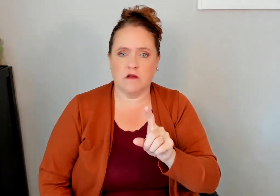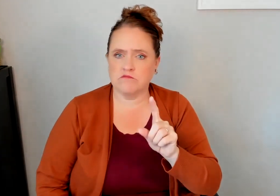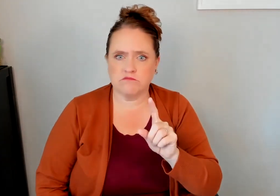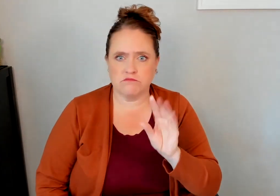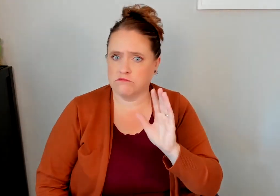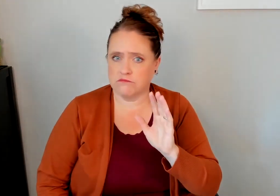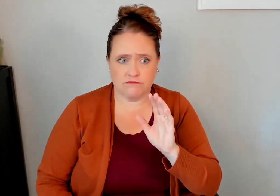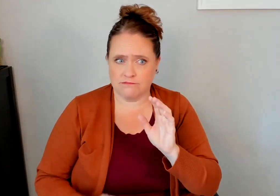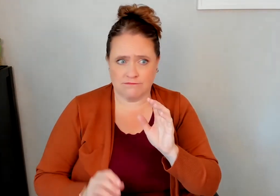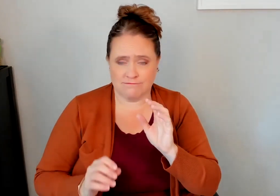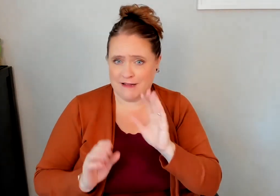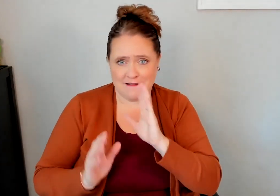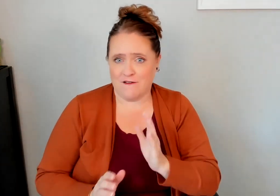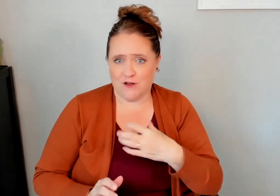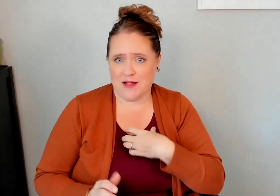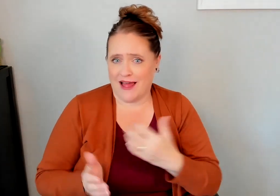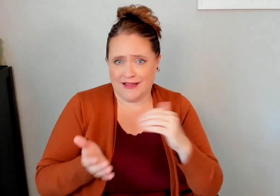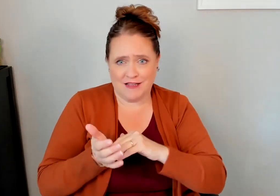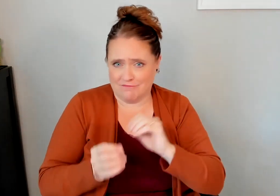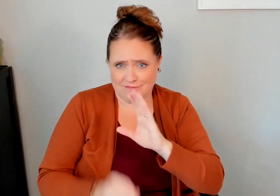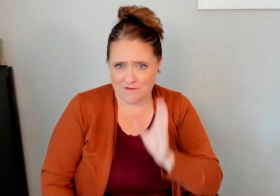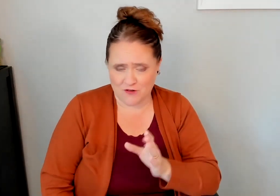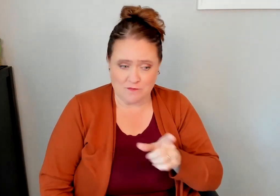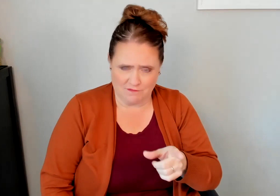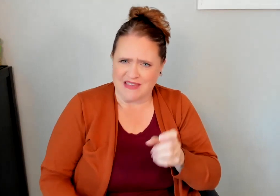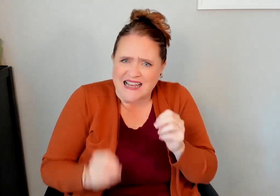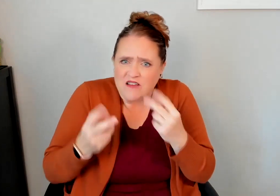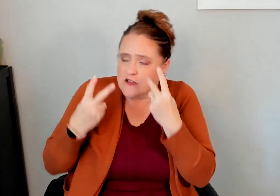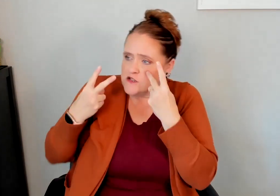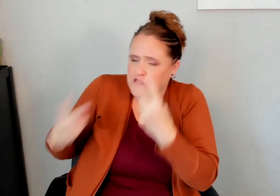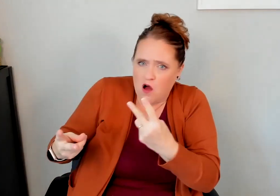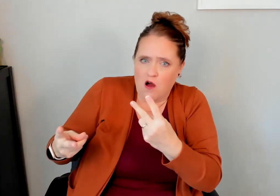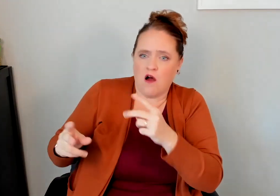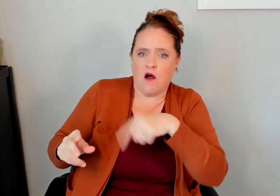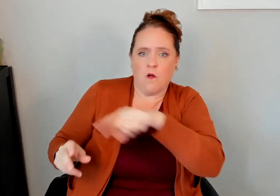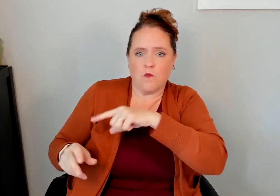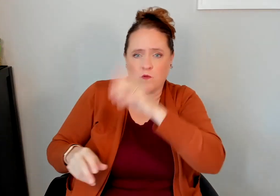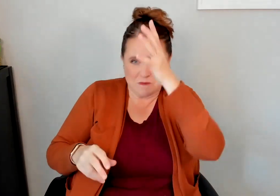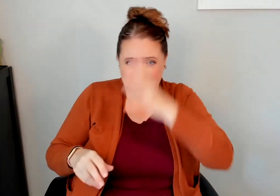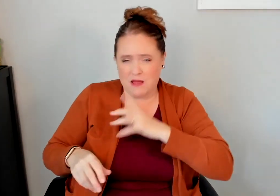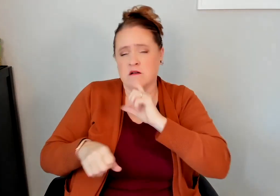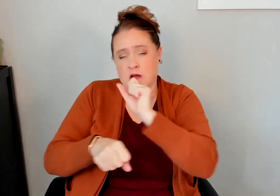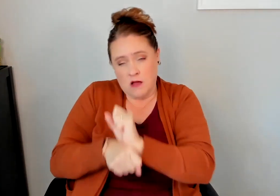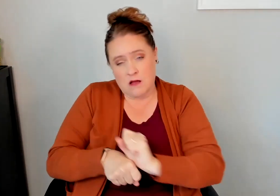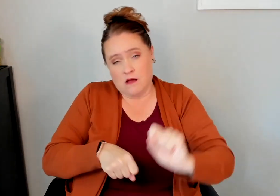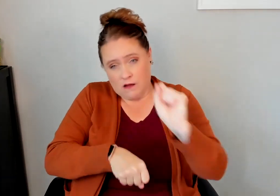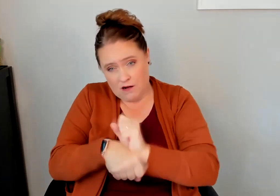and got in our spot he never complained again um he saw the men that were working very hard